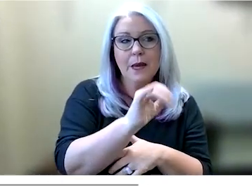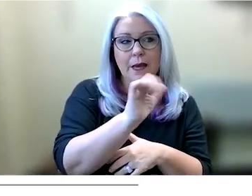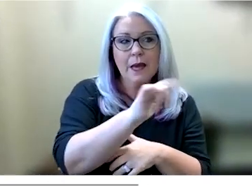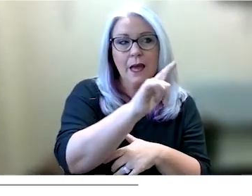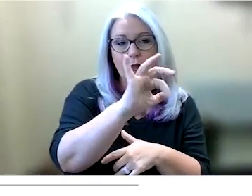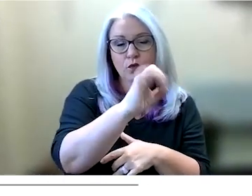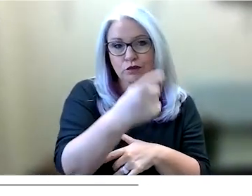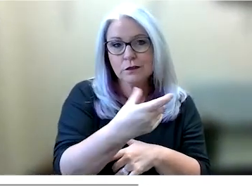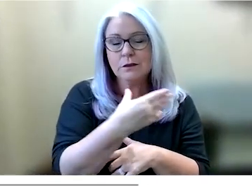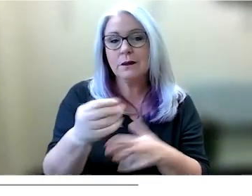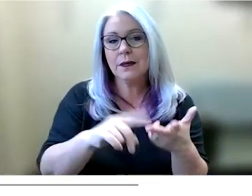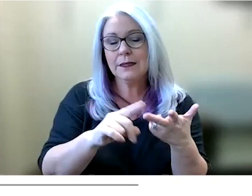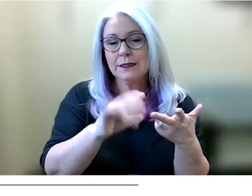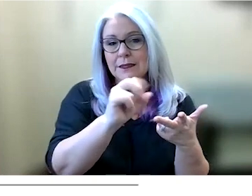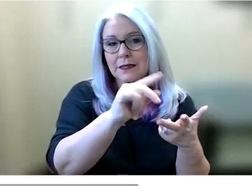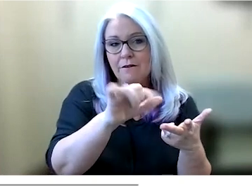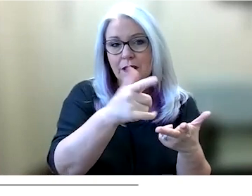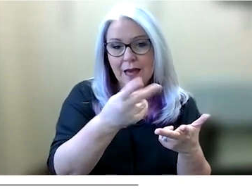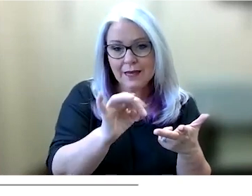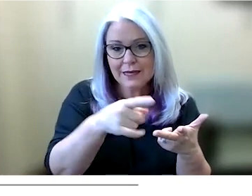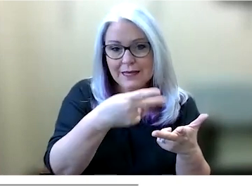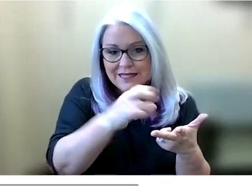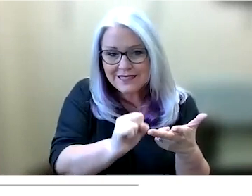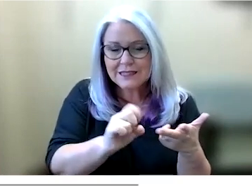chronic fatigue syndrome ME/CFS